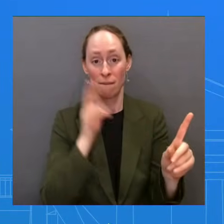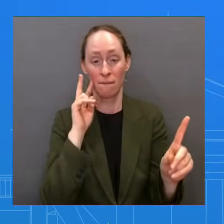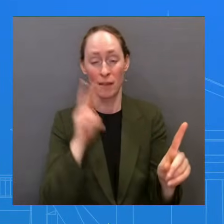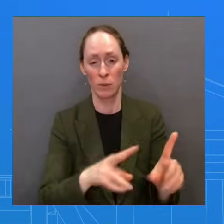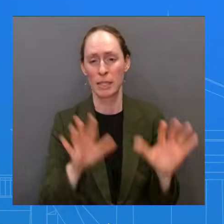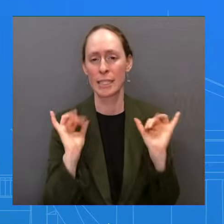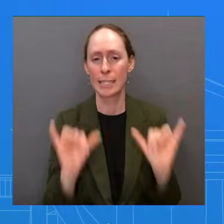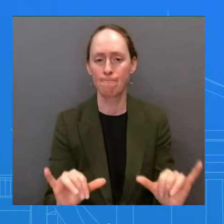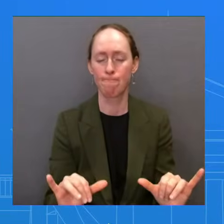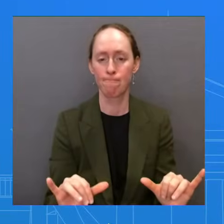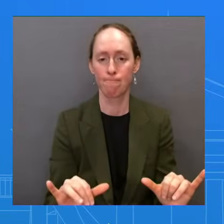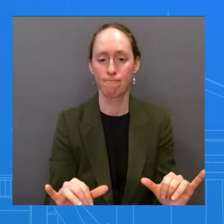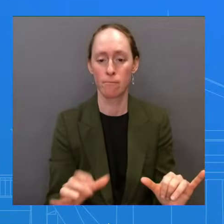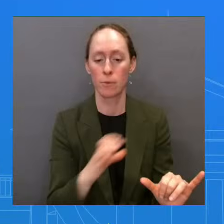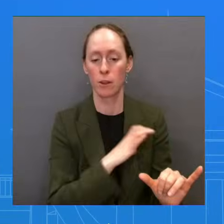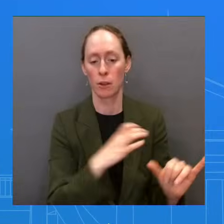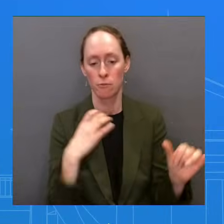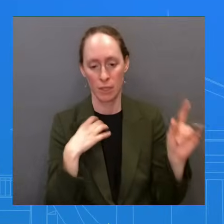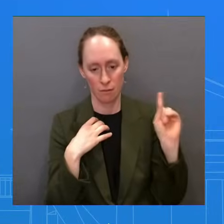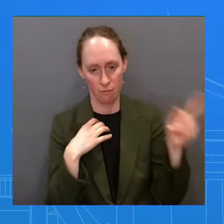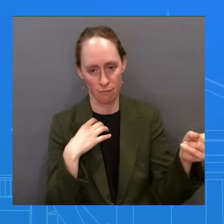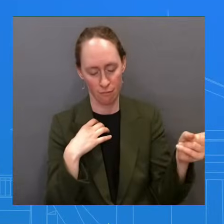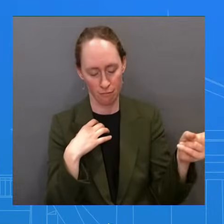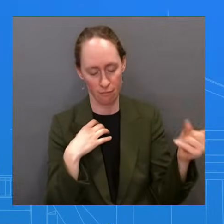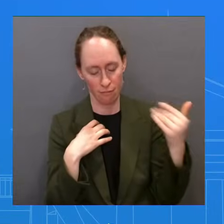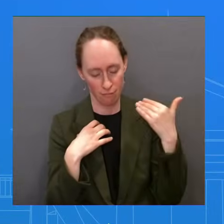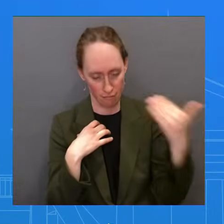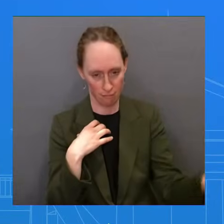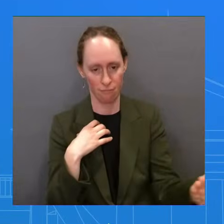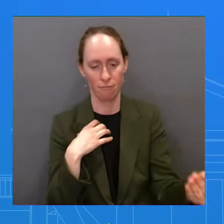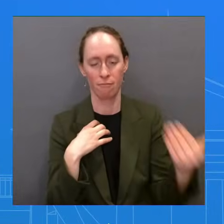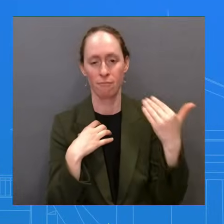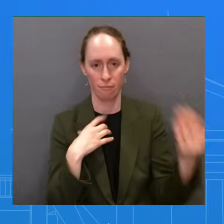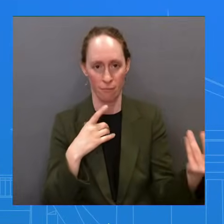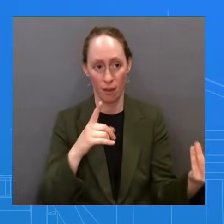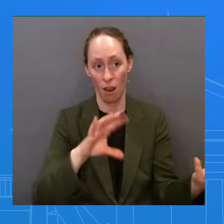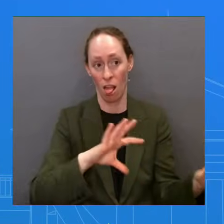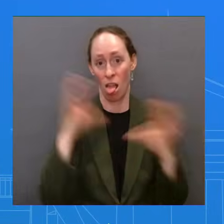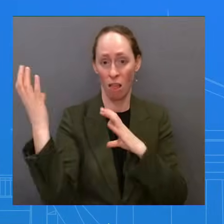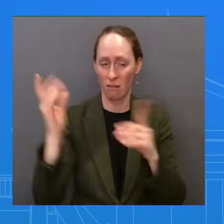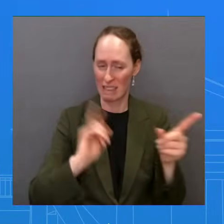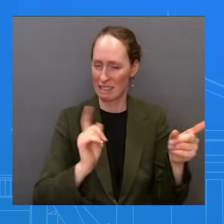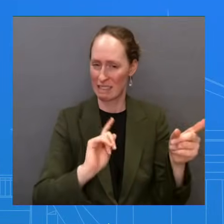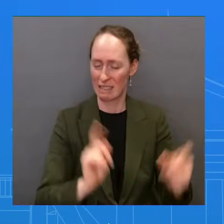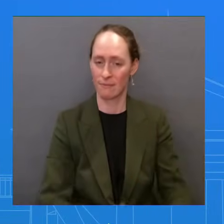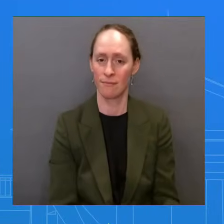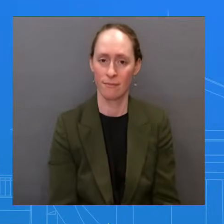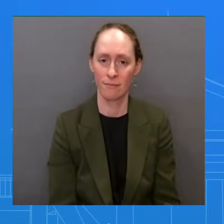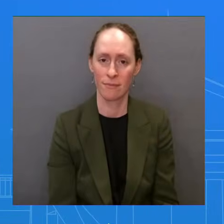The Press: And just one more question. Speaker McCarthy reaffirmed a commitment to Ukraine yesterday -- to continue to send aid.